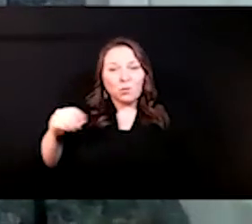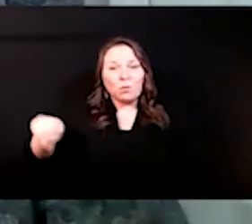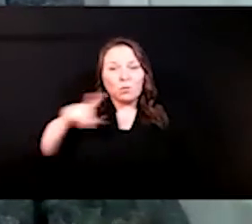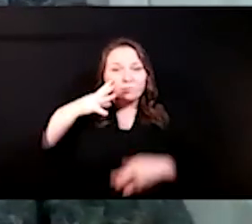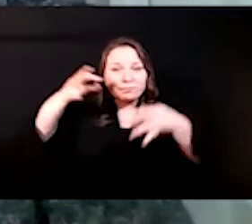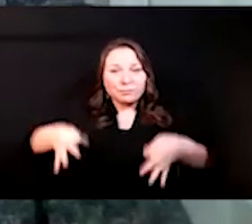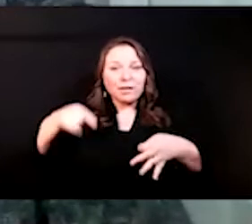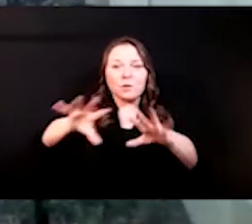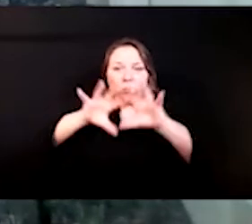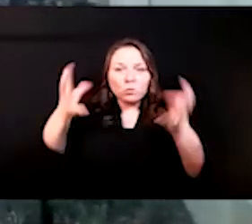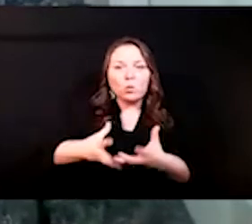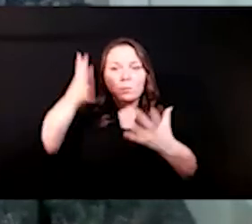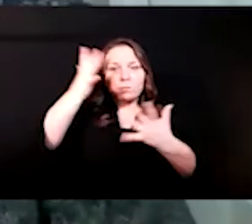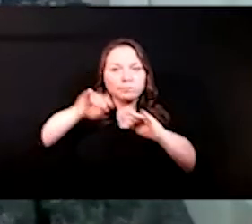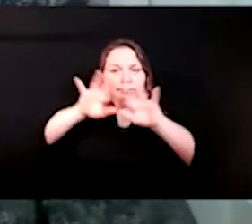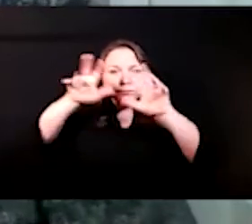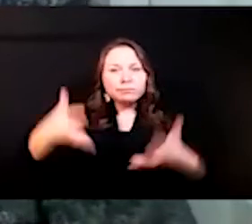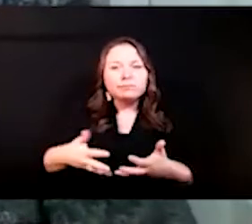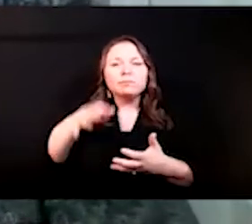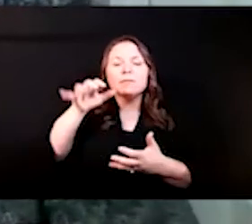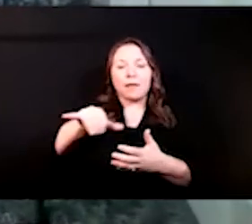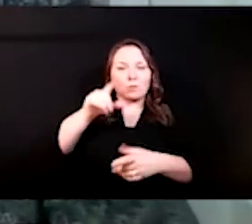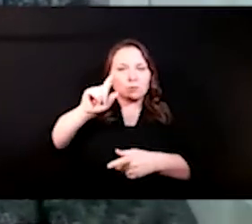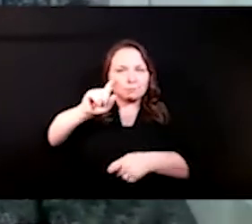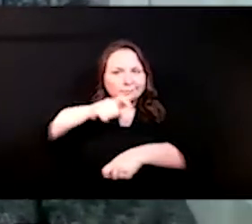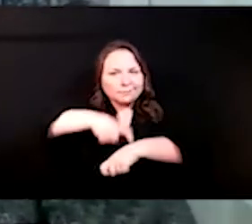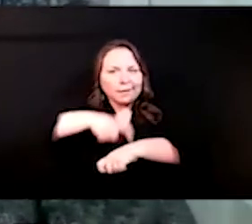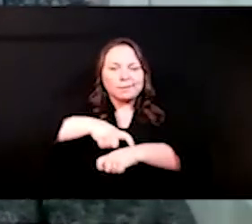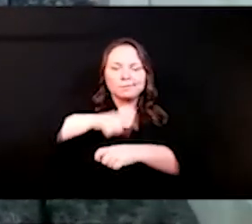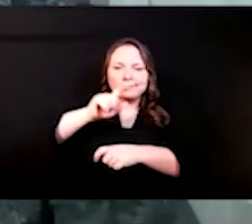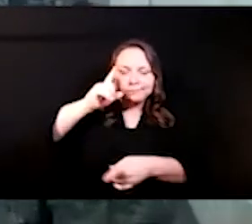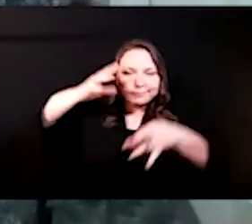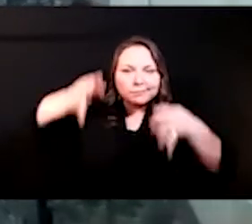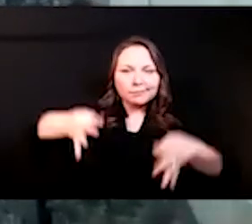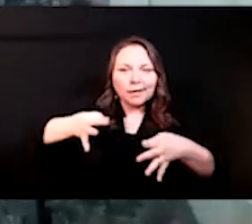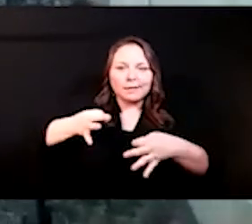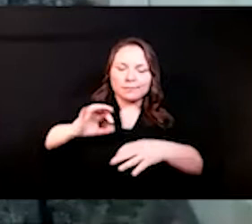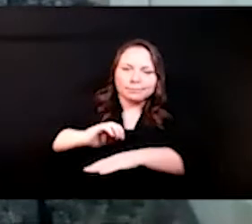THIS A GLOBAL PANDEMIC. I THINK THAT WAS REALLY A DEFINING MOMENT IN TERMS OF, YOU KNOW, SEEING THAT THIS WAS